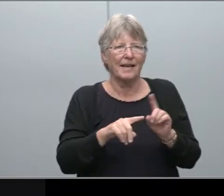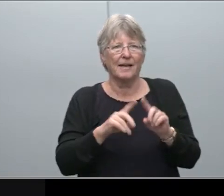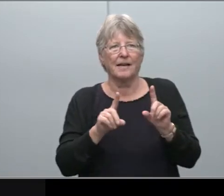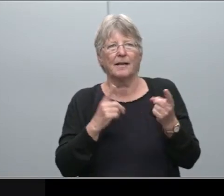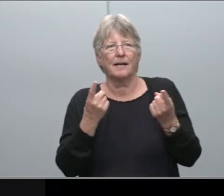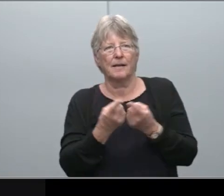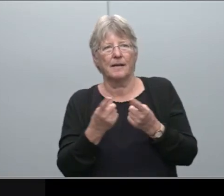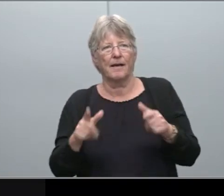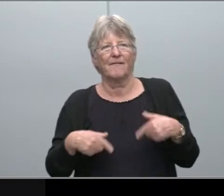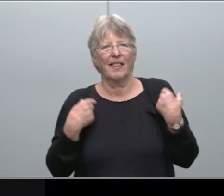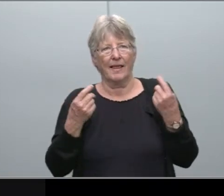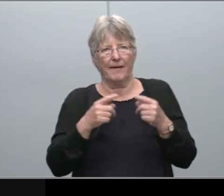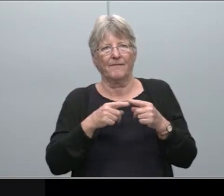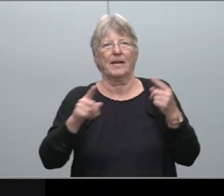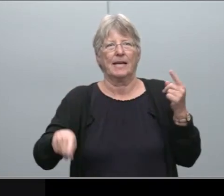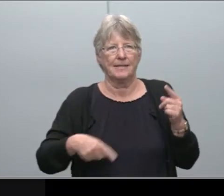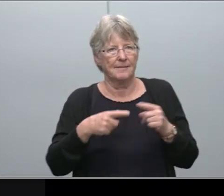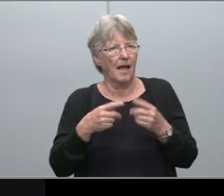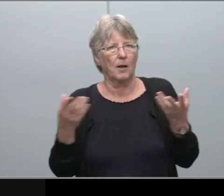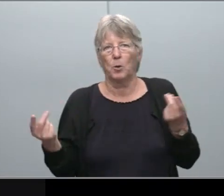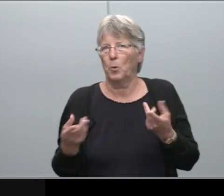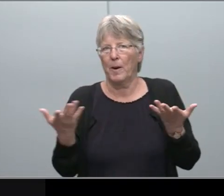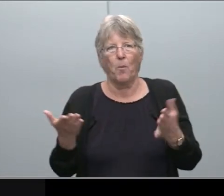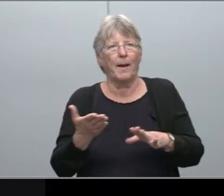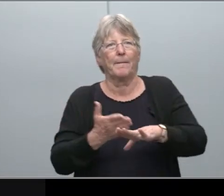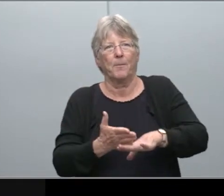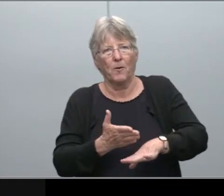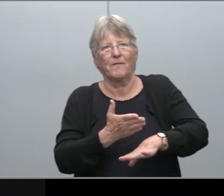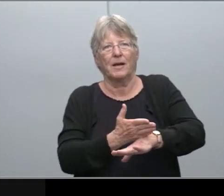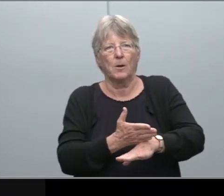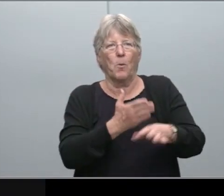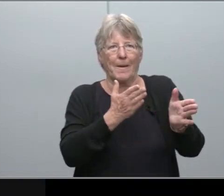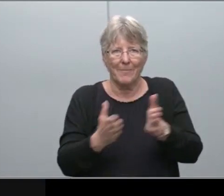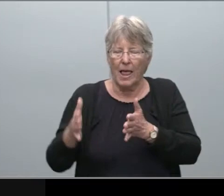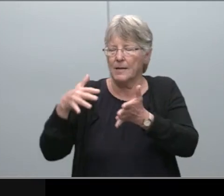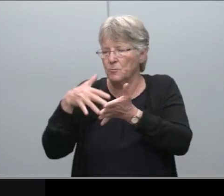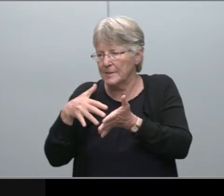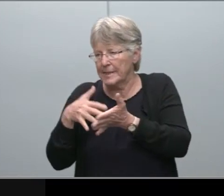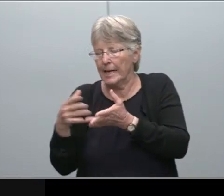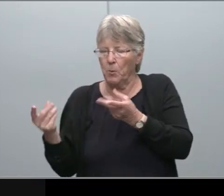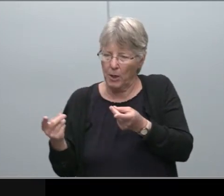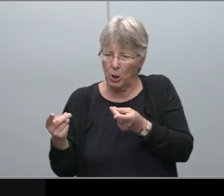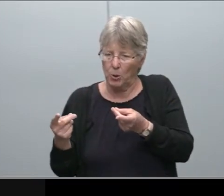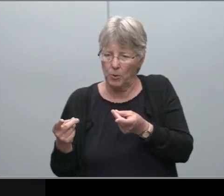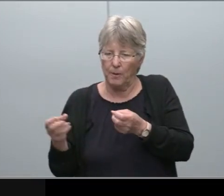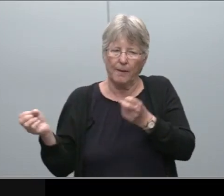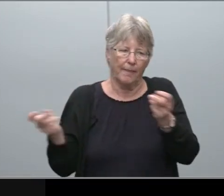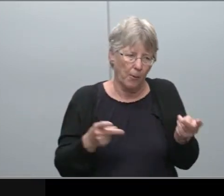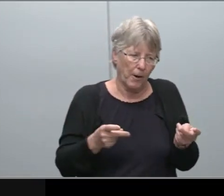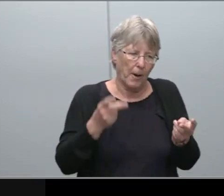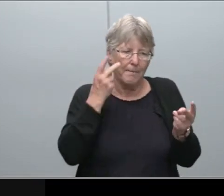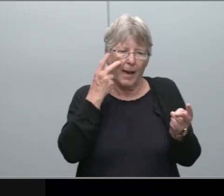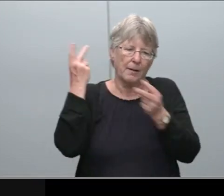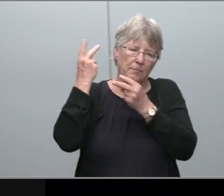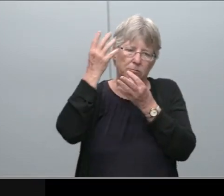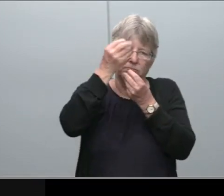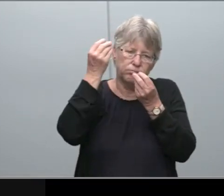And we're all moms working, doing distance learning at home with our kids. It's not easy.